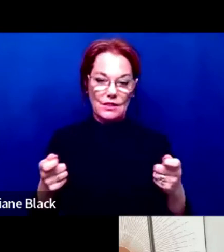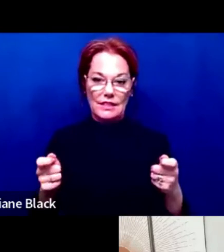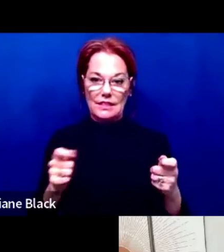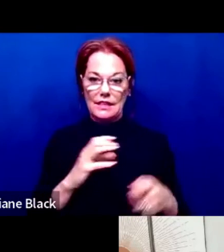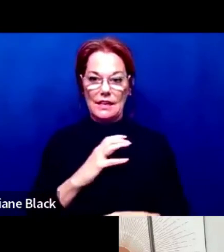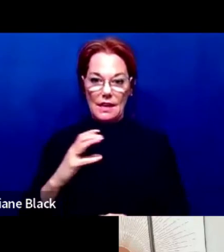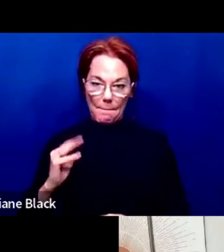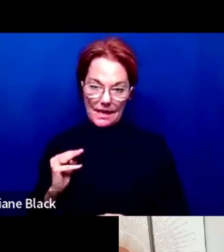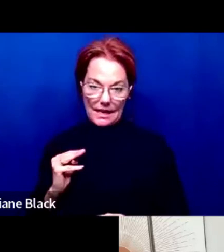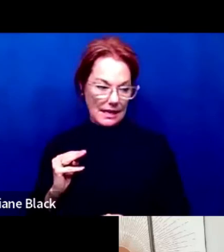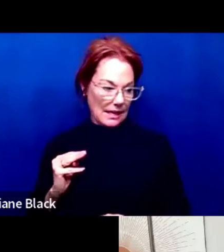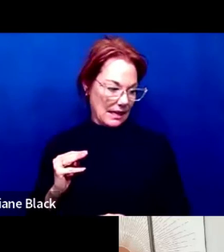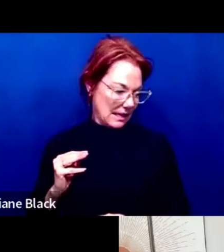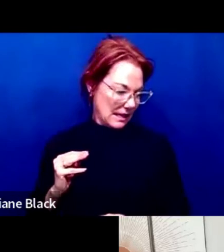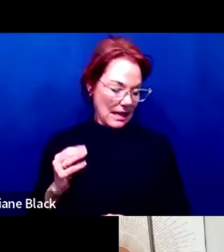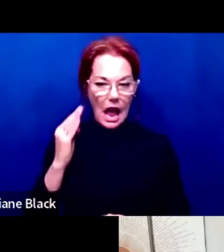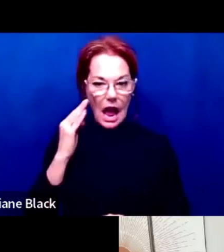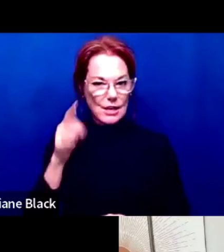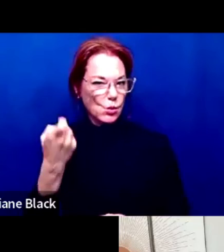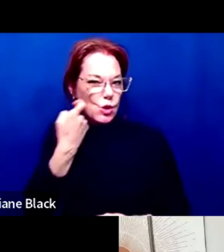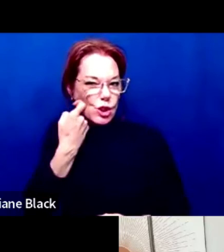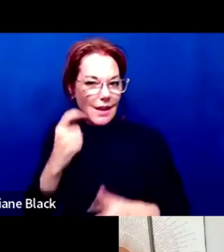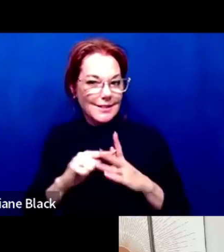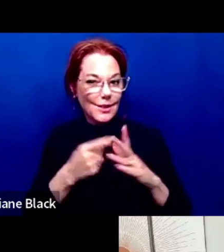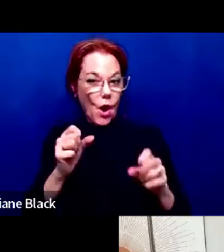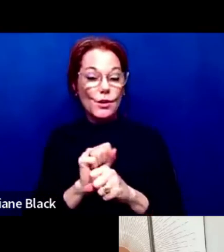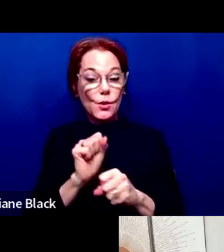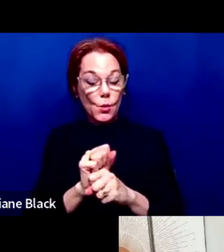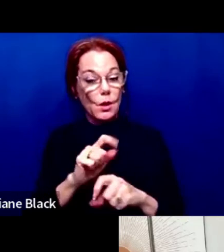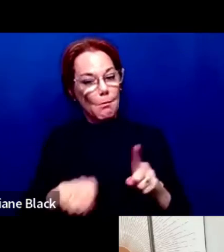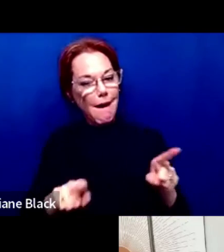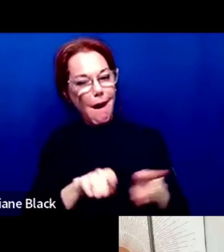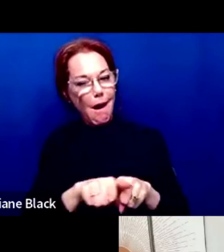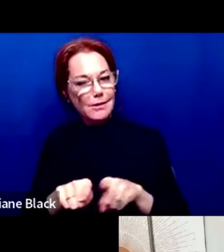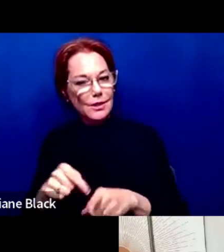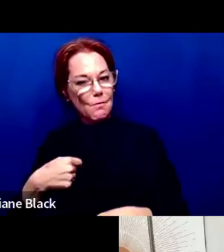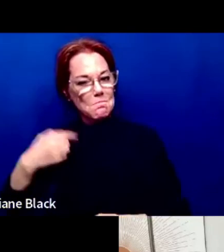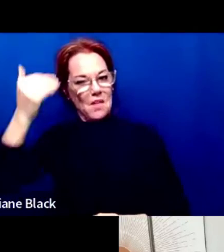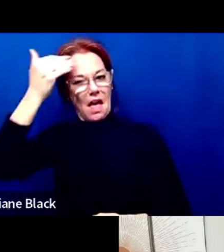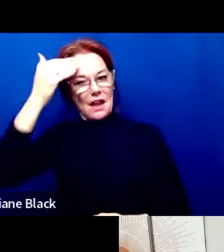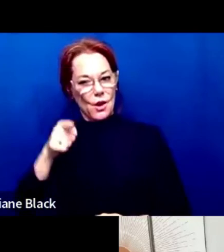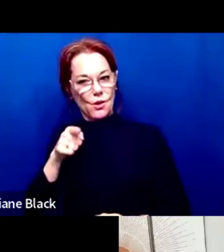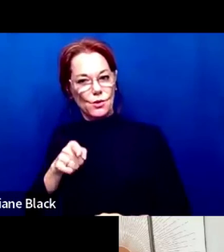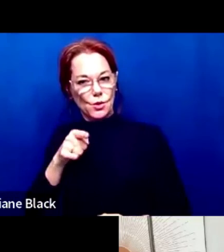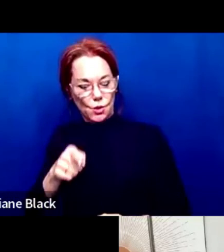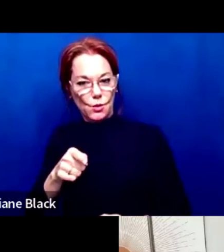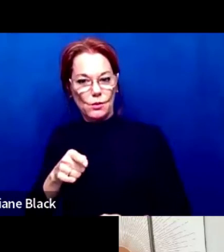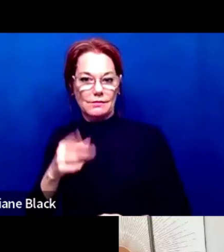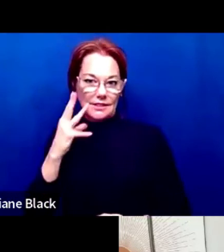know that you just started that work, of course, but I also know that you are asked regularly to